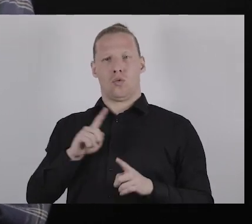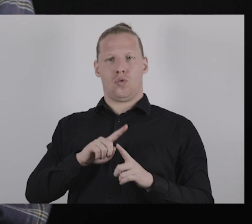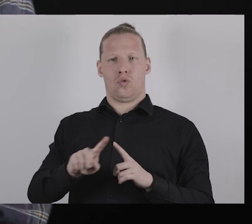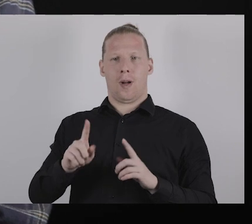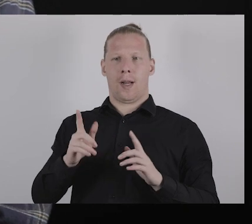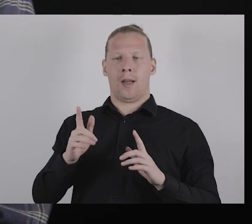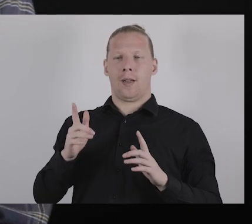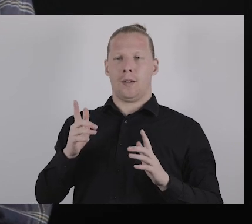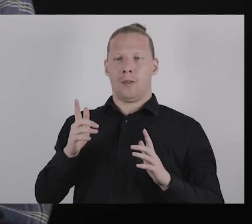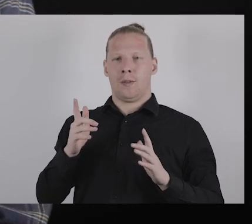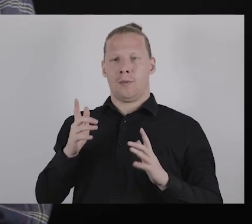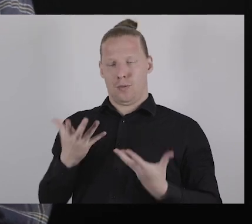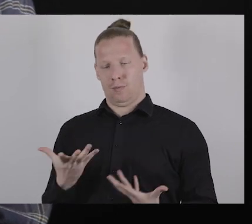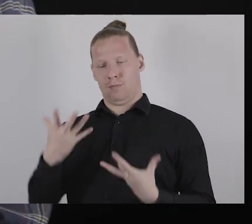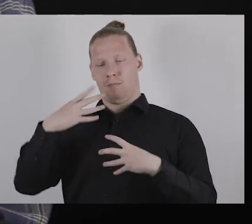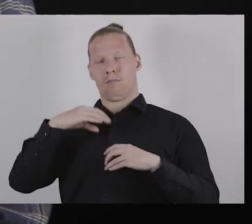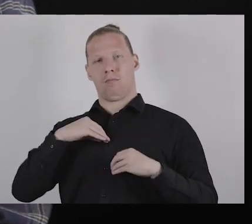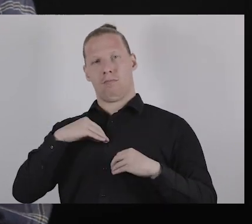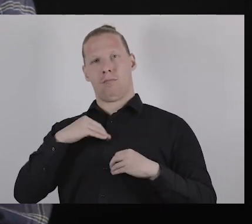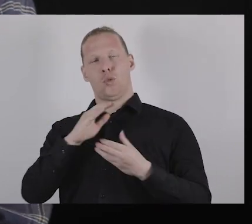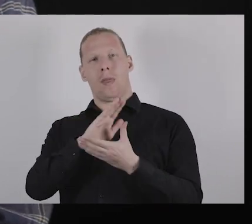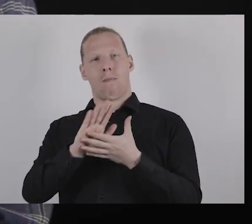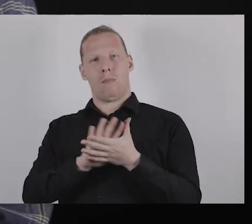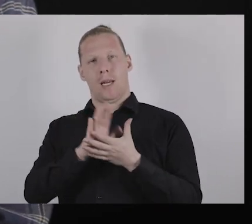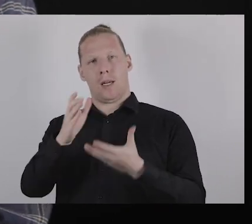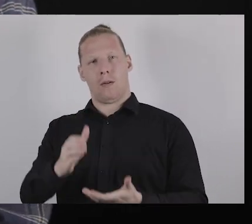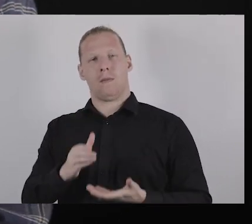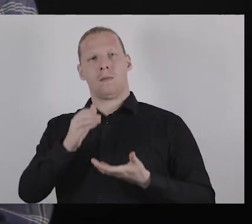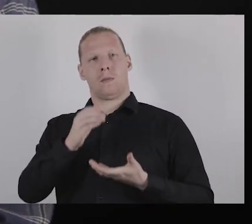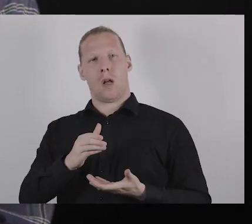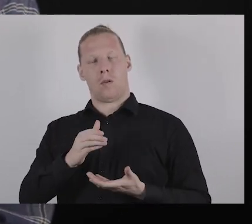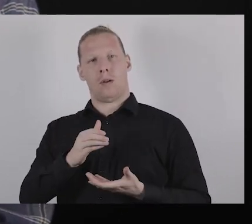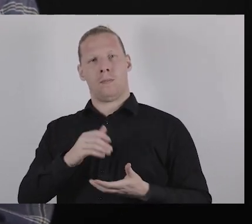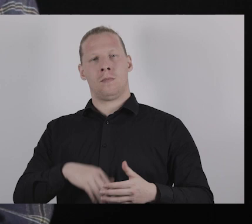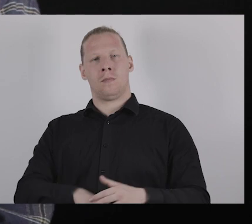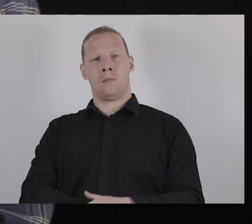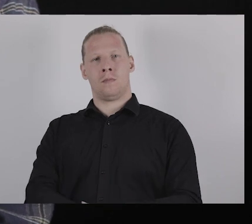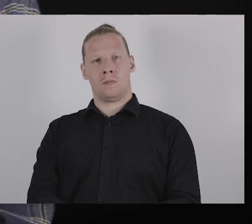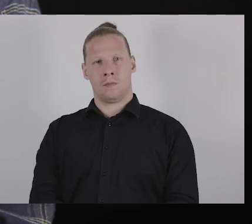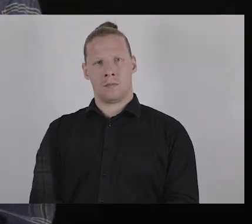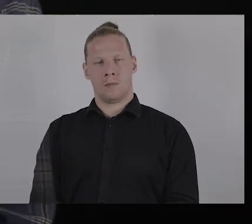I can continue to try my best to do justice to the meaning of this taonga.